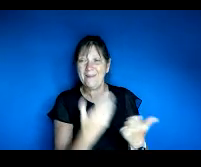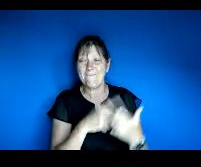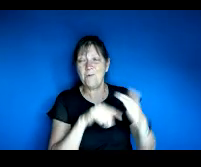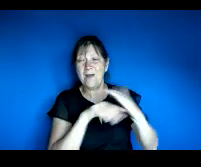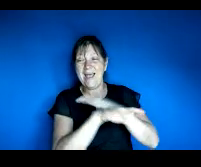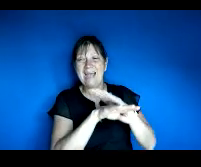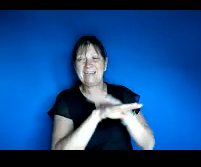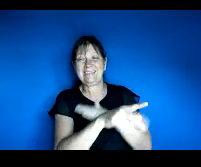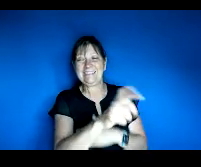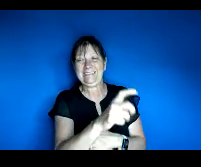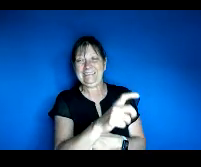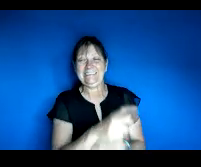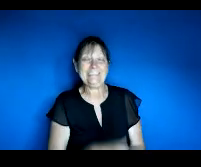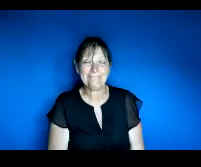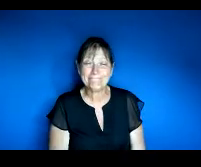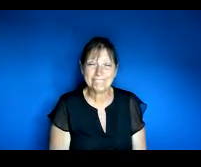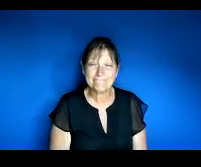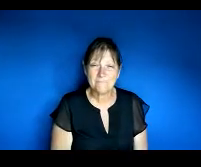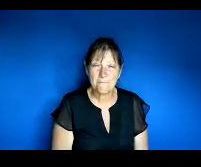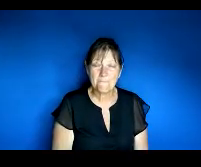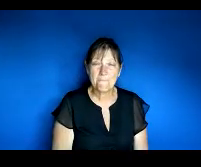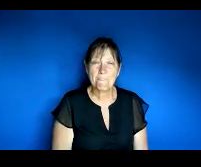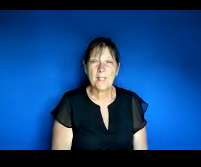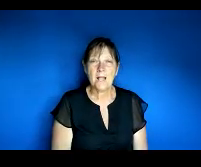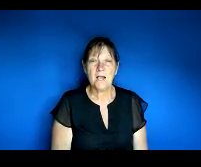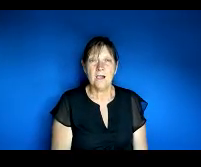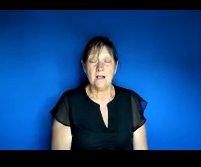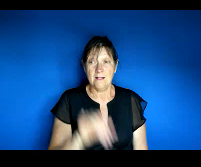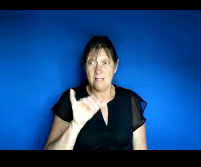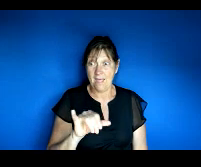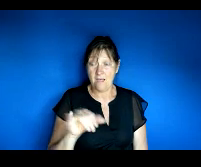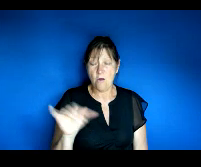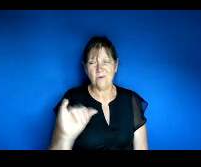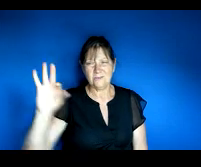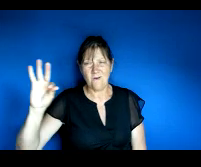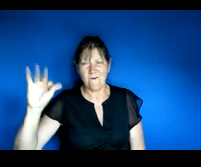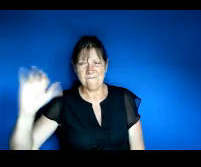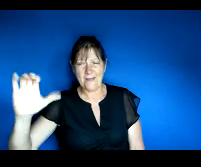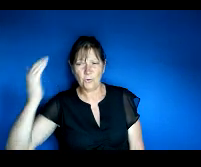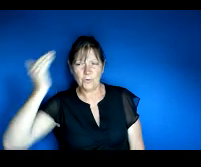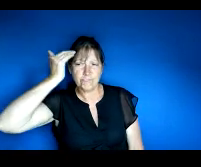to them by our office. And because of that, faculty are also familiar with the processes as well,